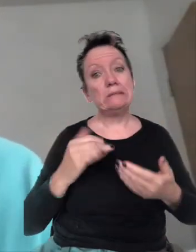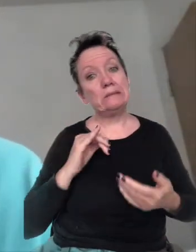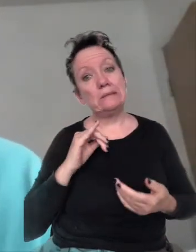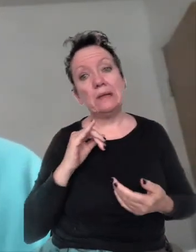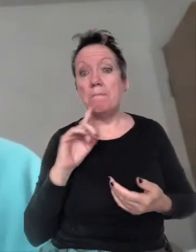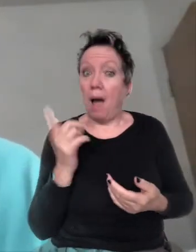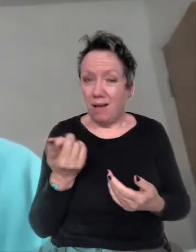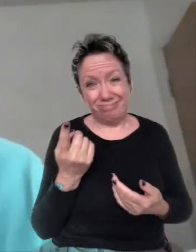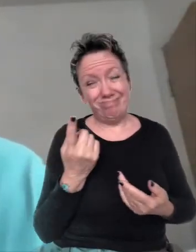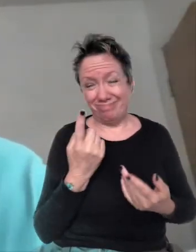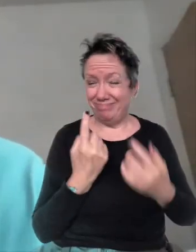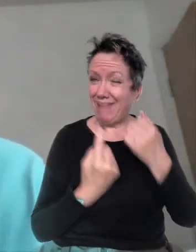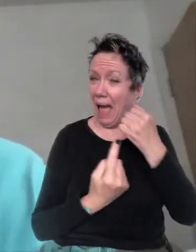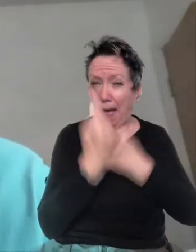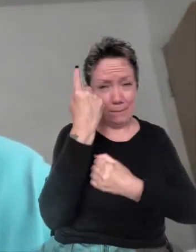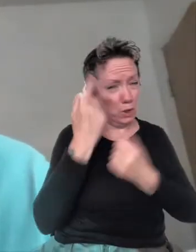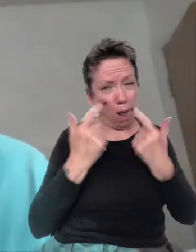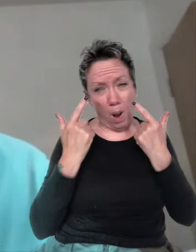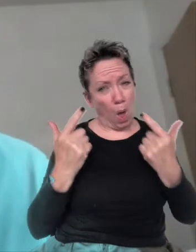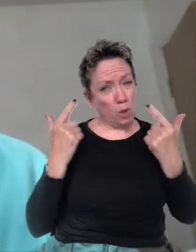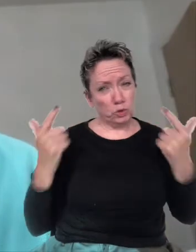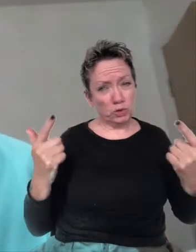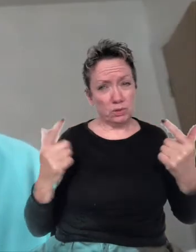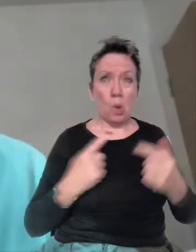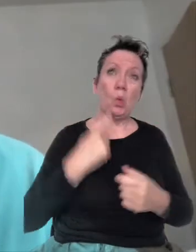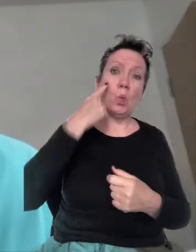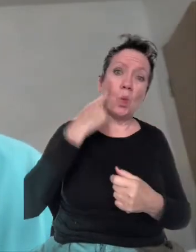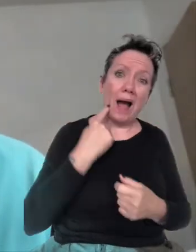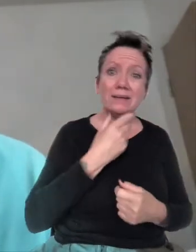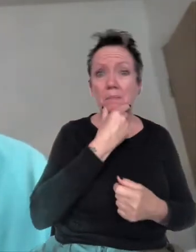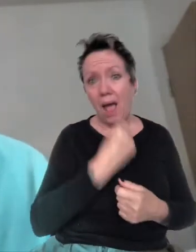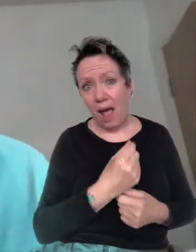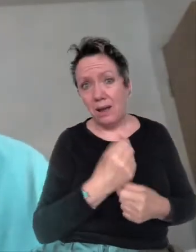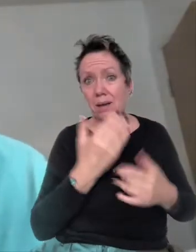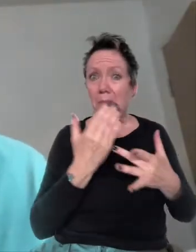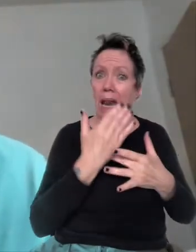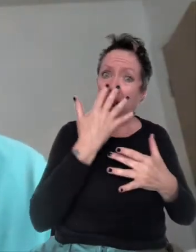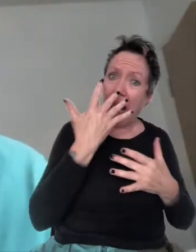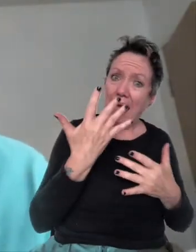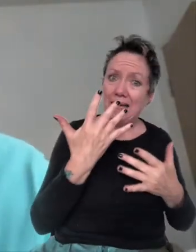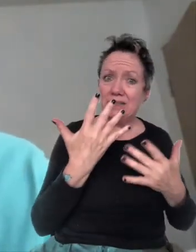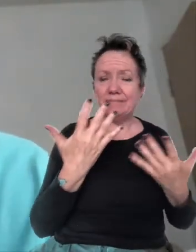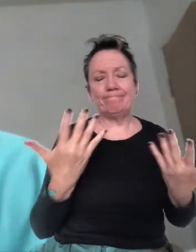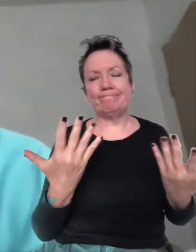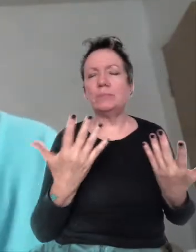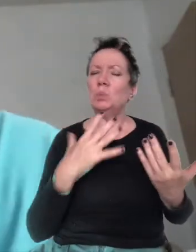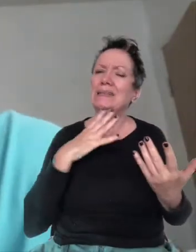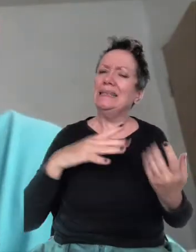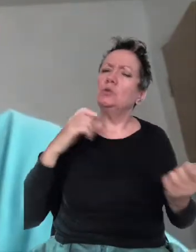Uh, and, um, and so how do we ensure that that's not the case going forward